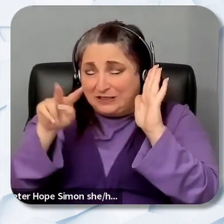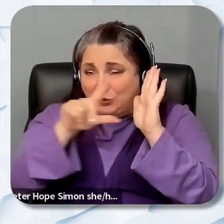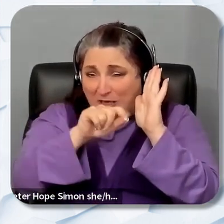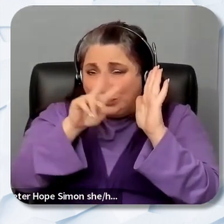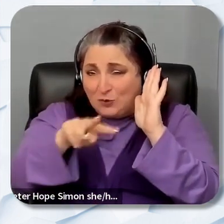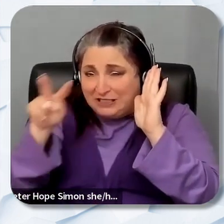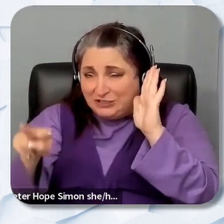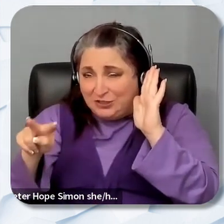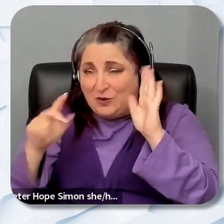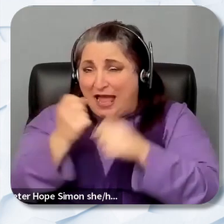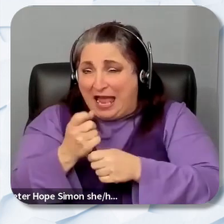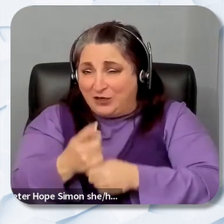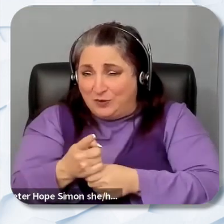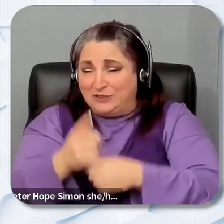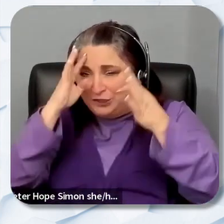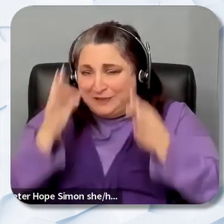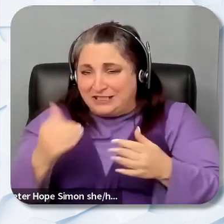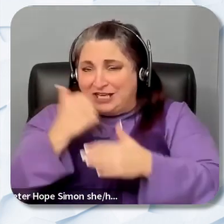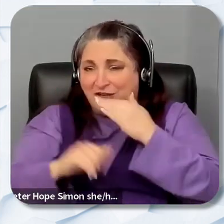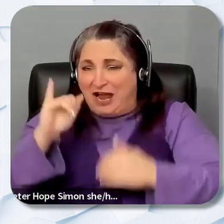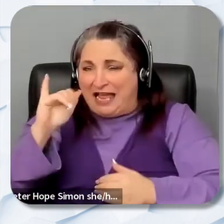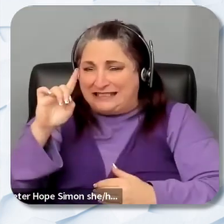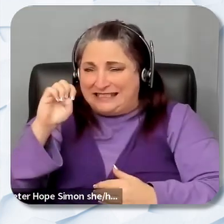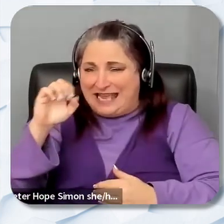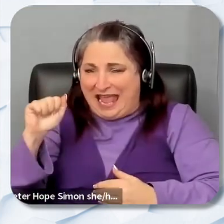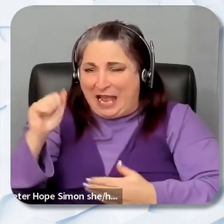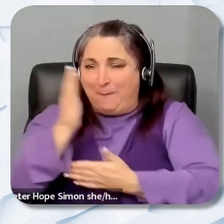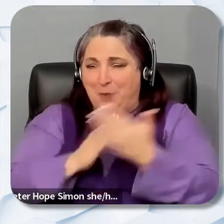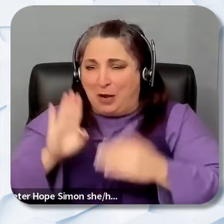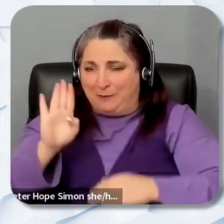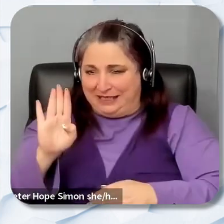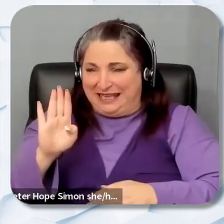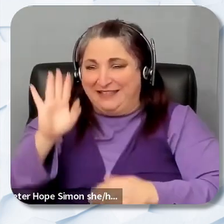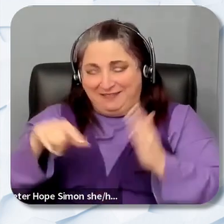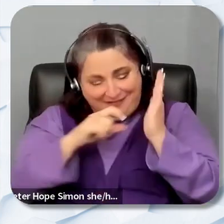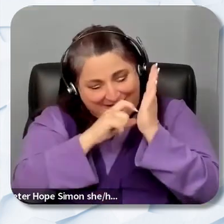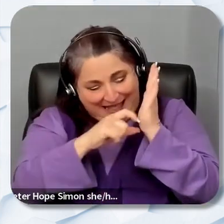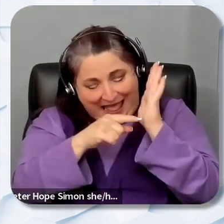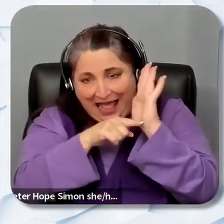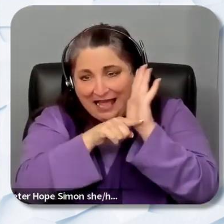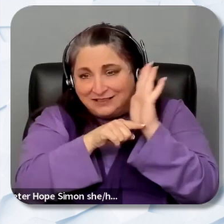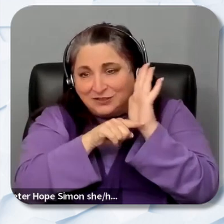under IDEA, Part B". This is where you will find the determination for your LEA. And the